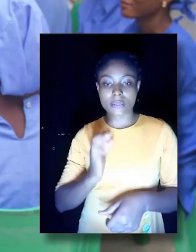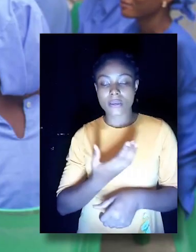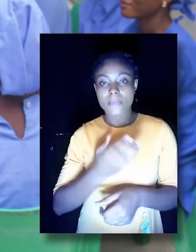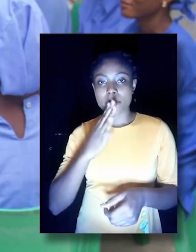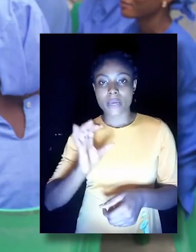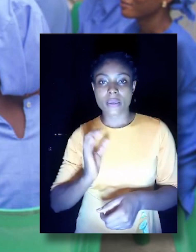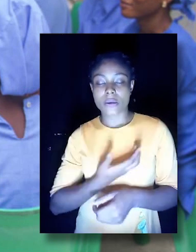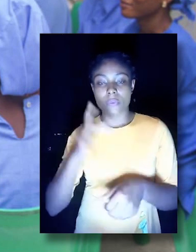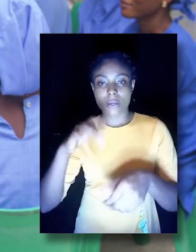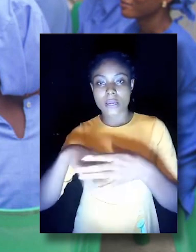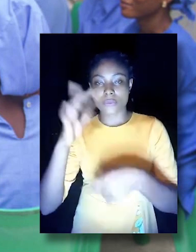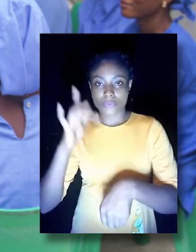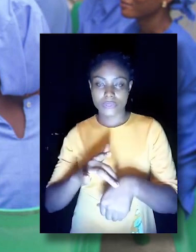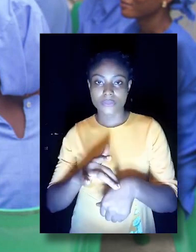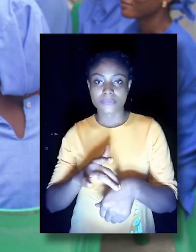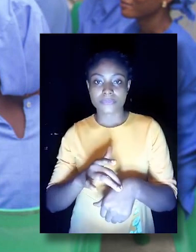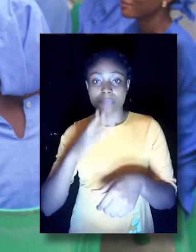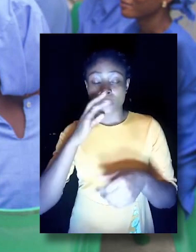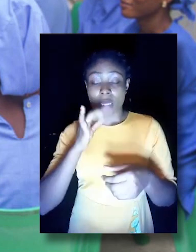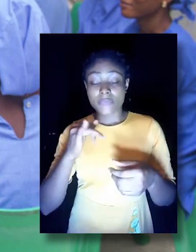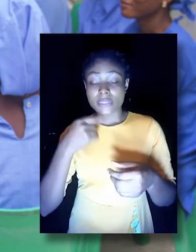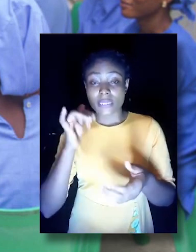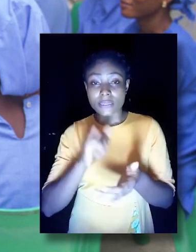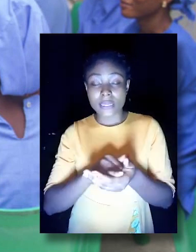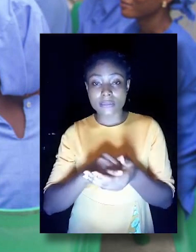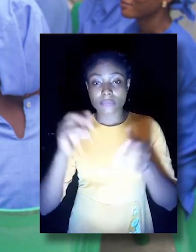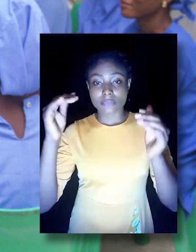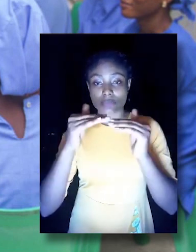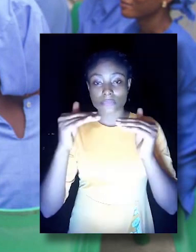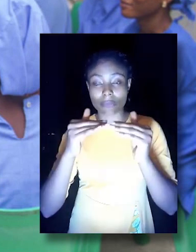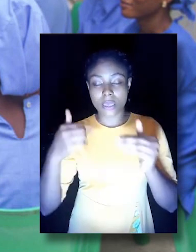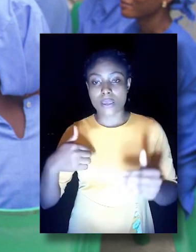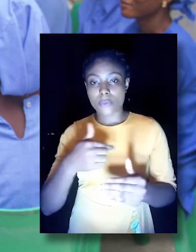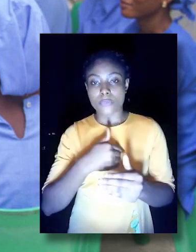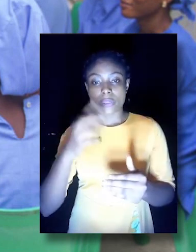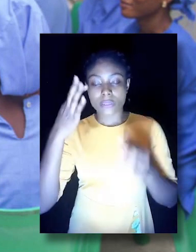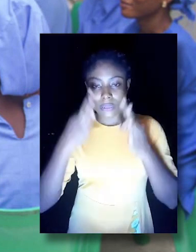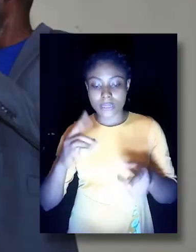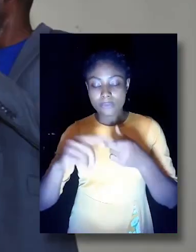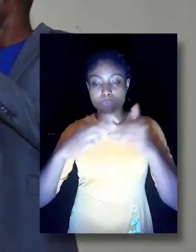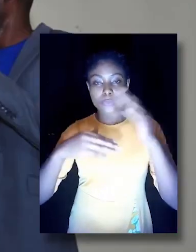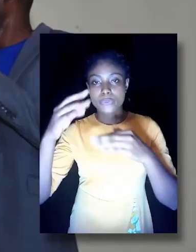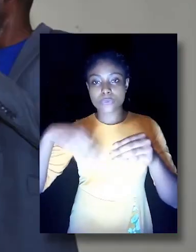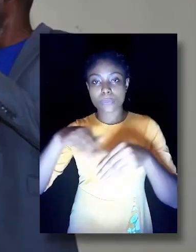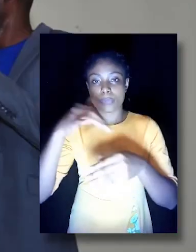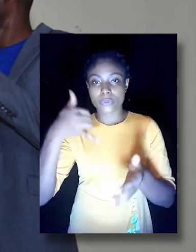Having set that standard, we were determined to build upon it in 2019.